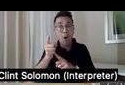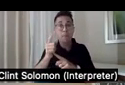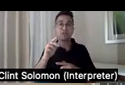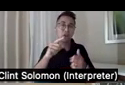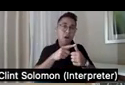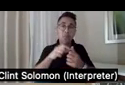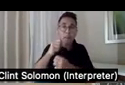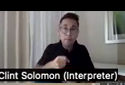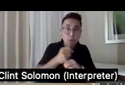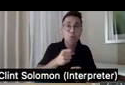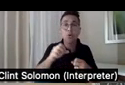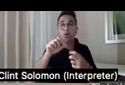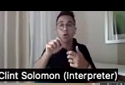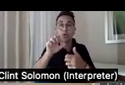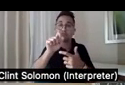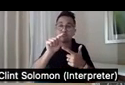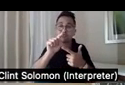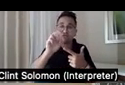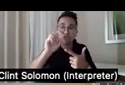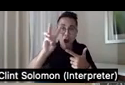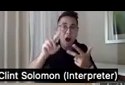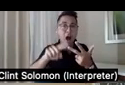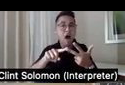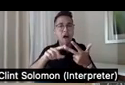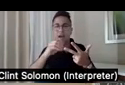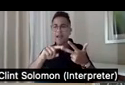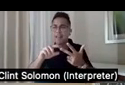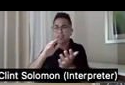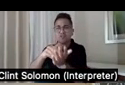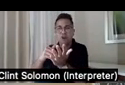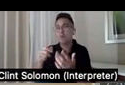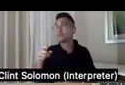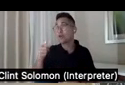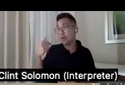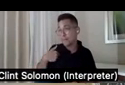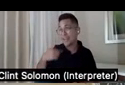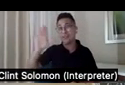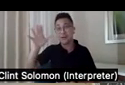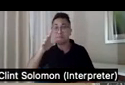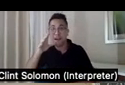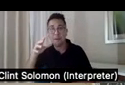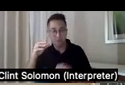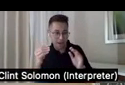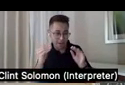and that soap so of course mom and i her mom and i had to have a page with the leftover soap